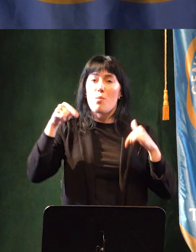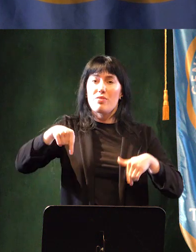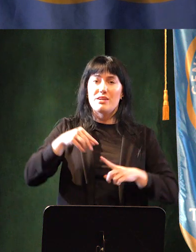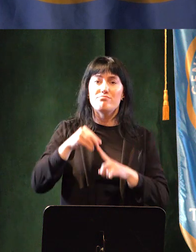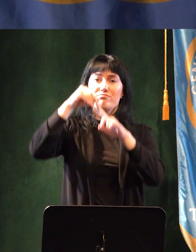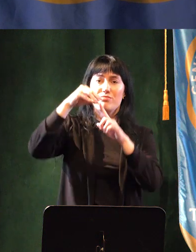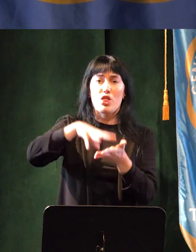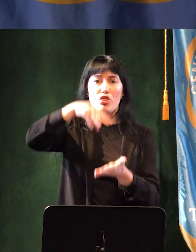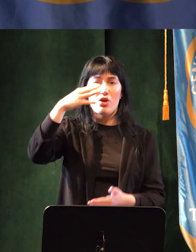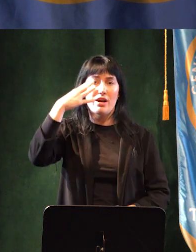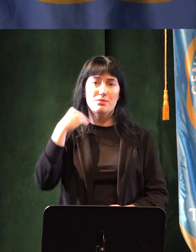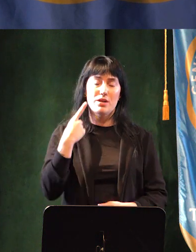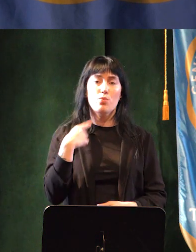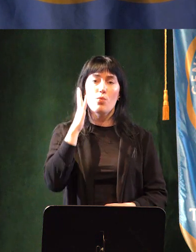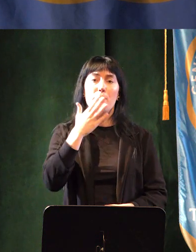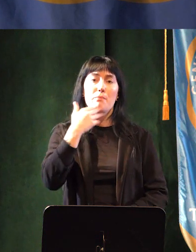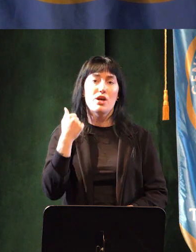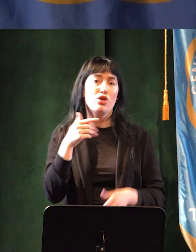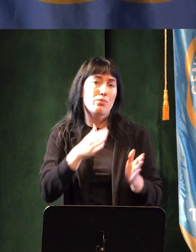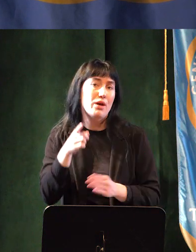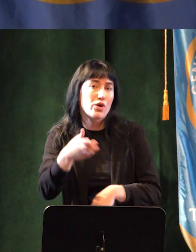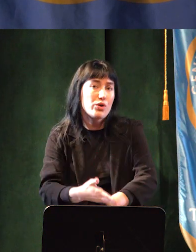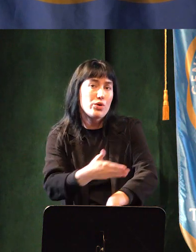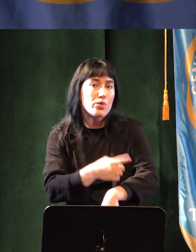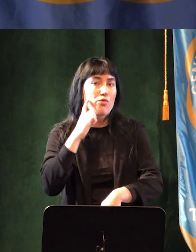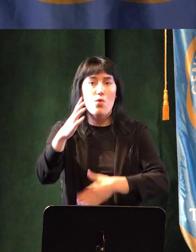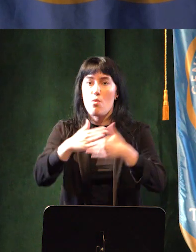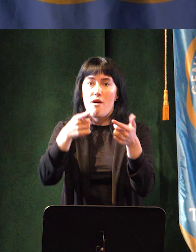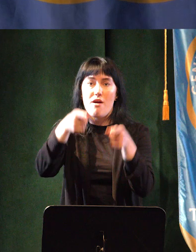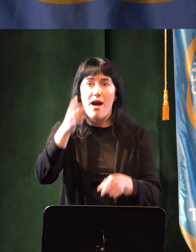learning experiences have better prepared you for whatever comes next in